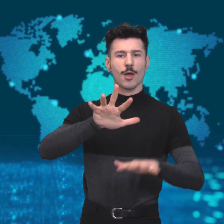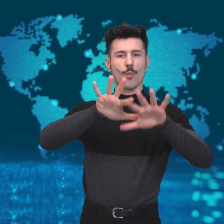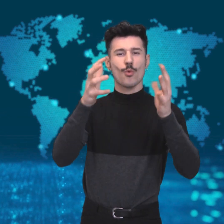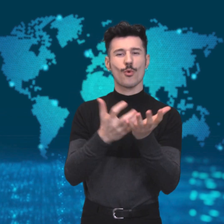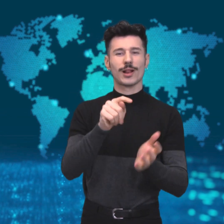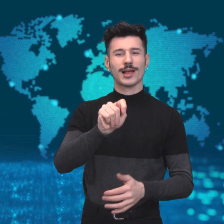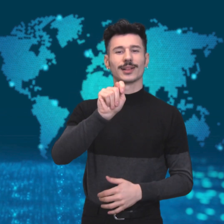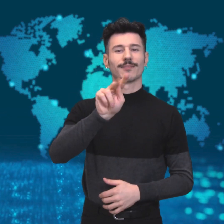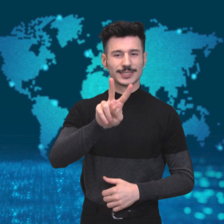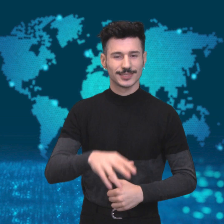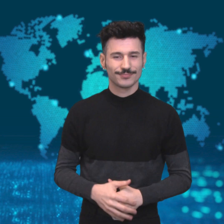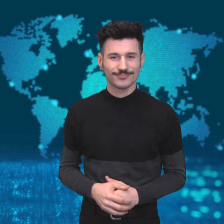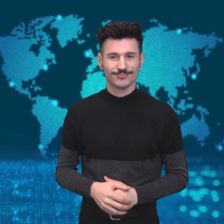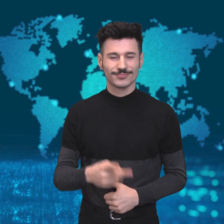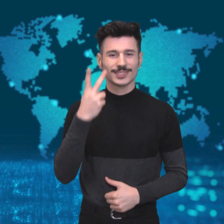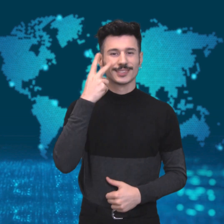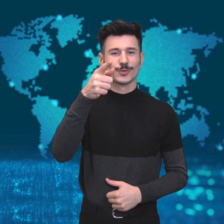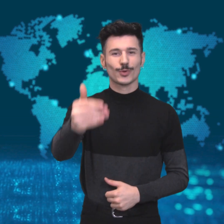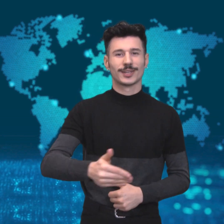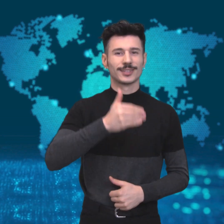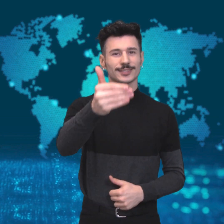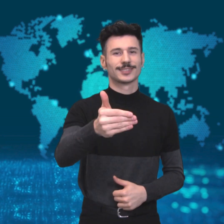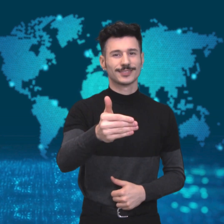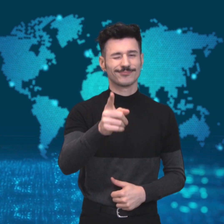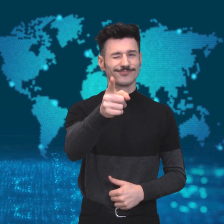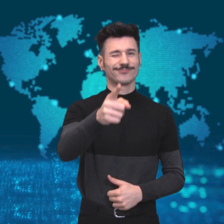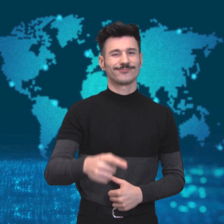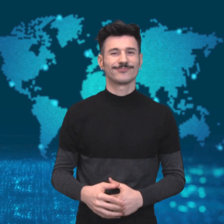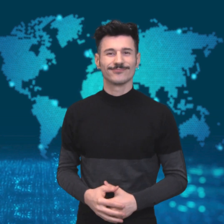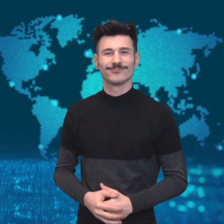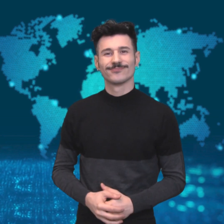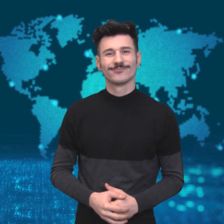news@h3world.tv. See you next week.